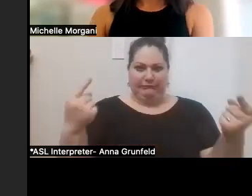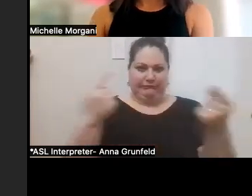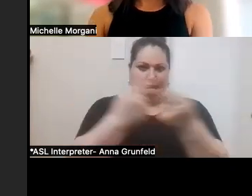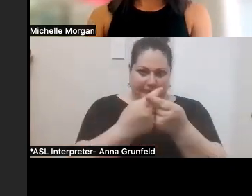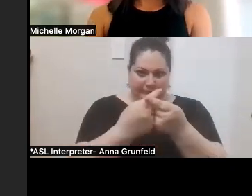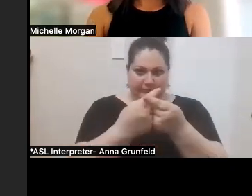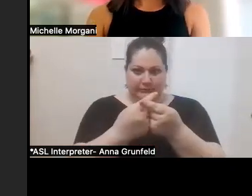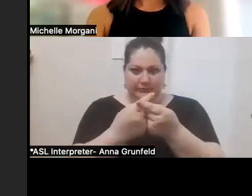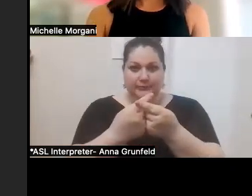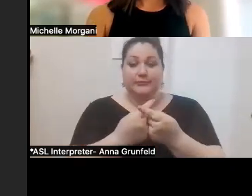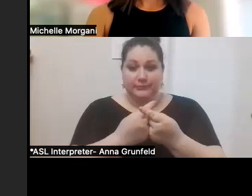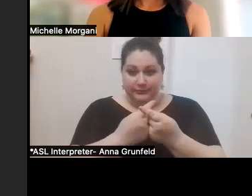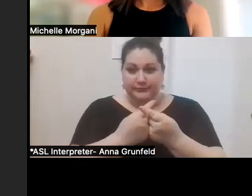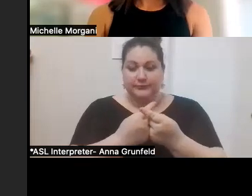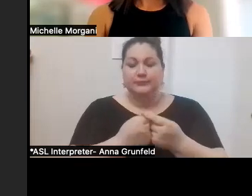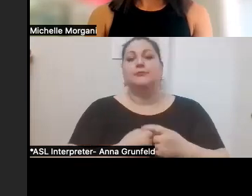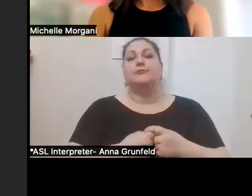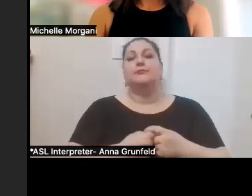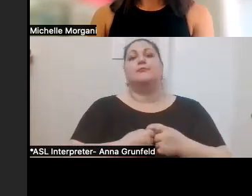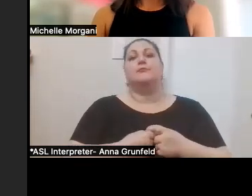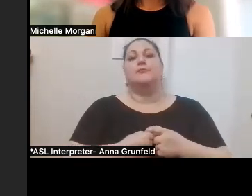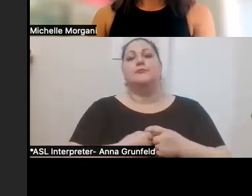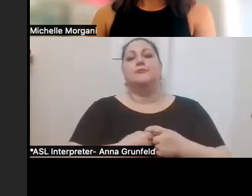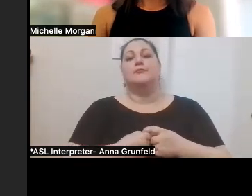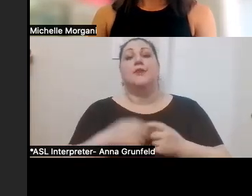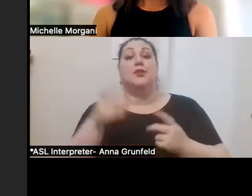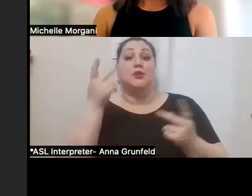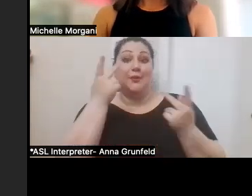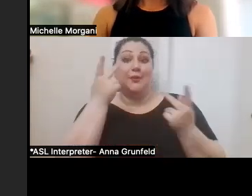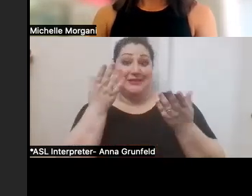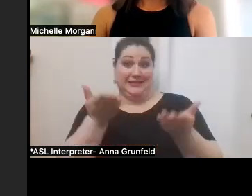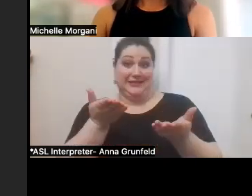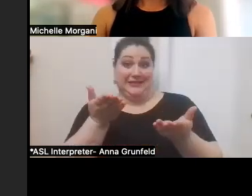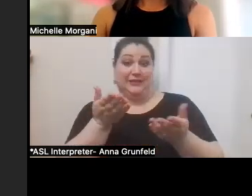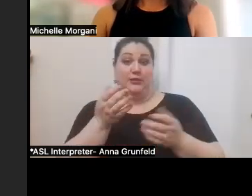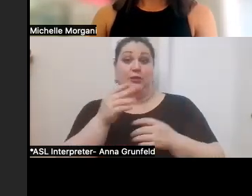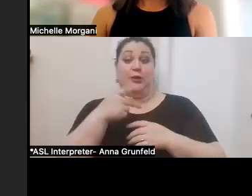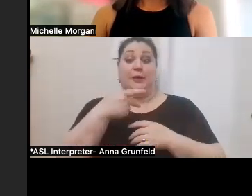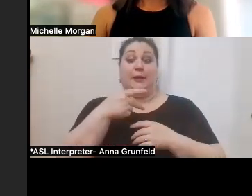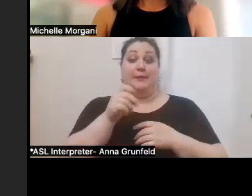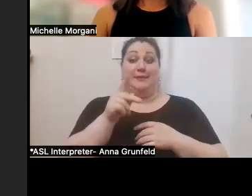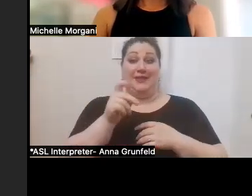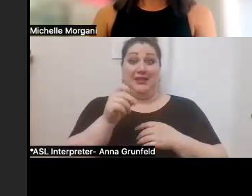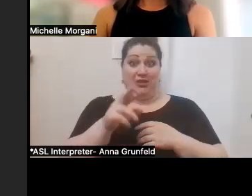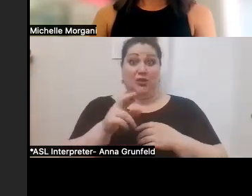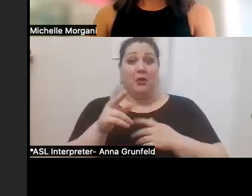And of course, we see here that Peter was actually identified with this reading